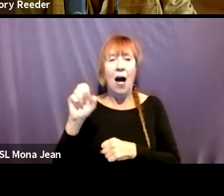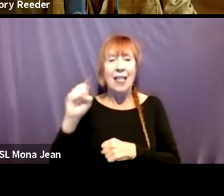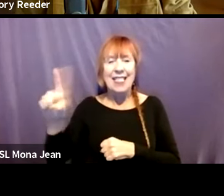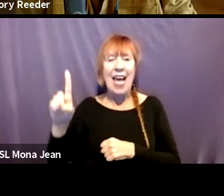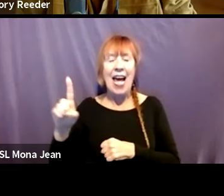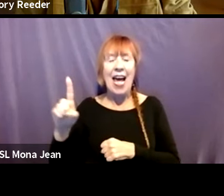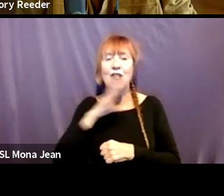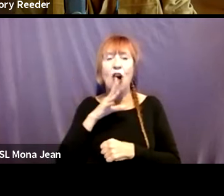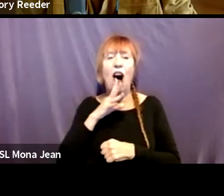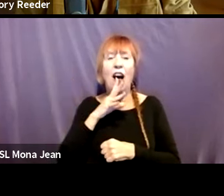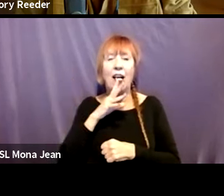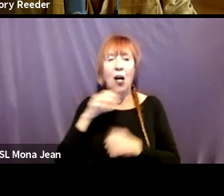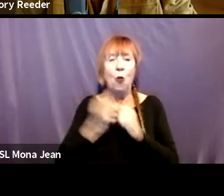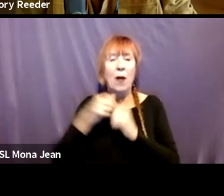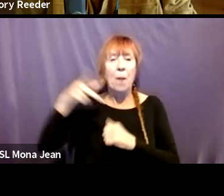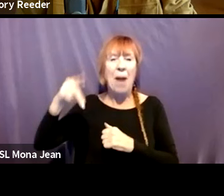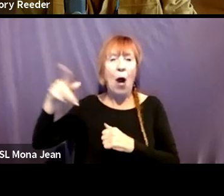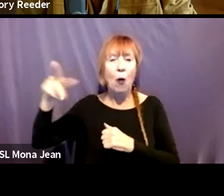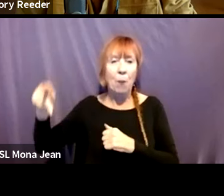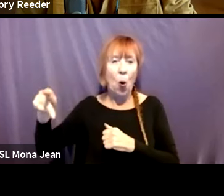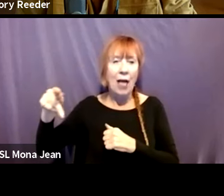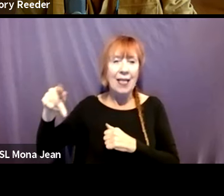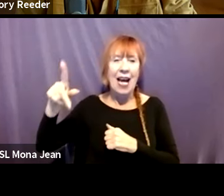They're probably like, so like 45 minutes.